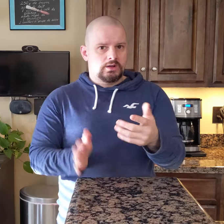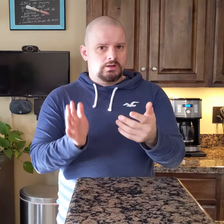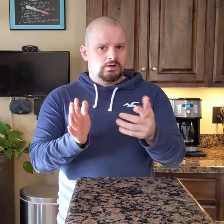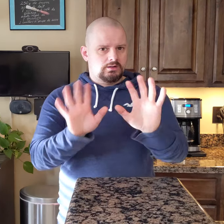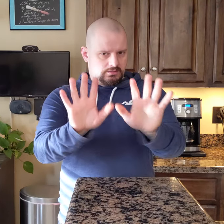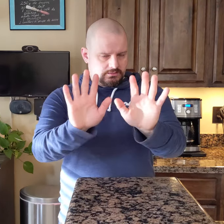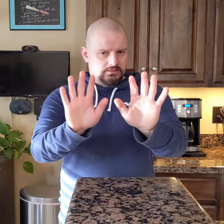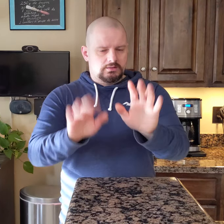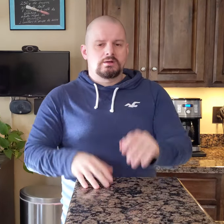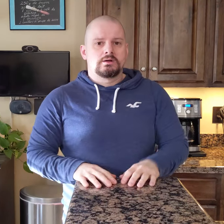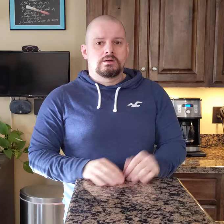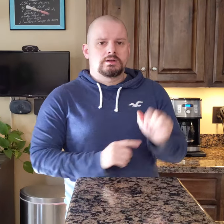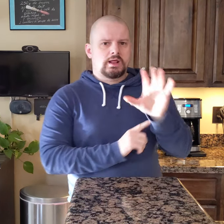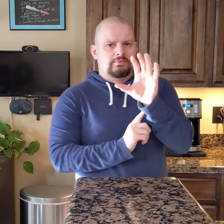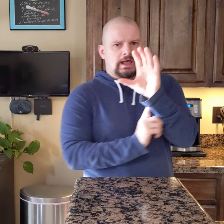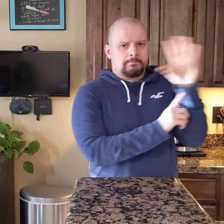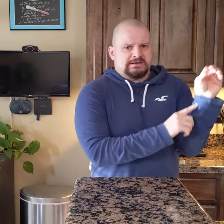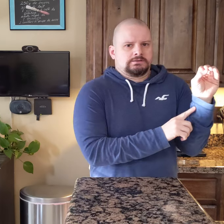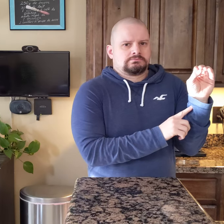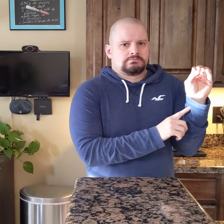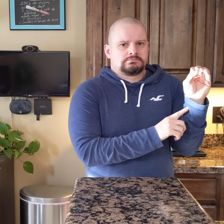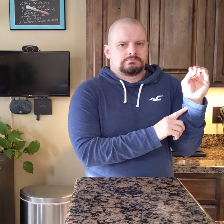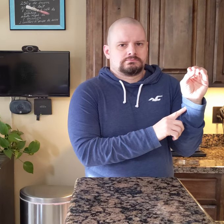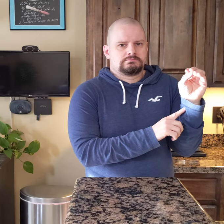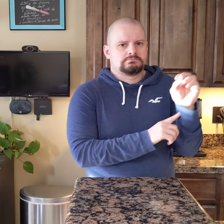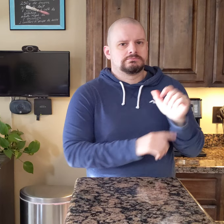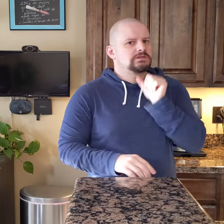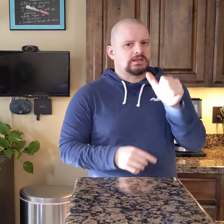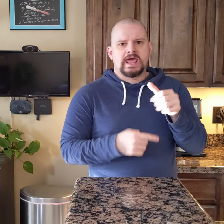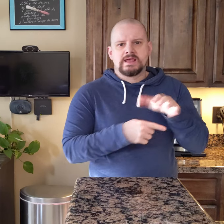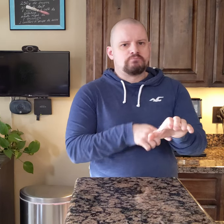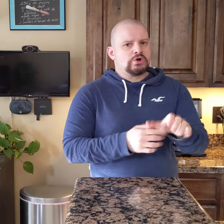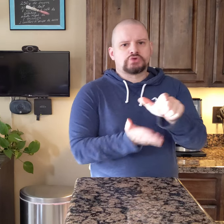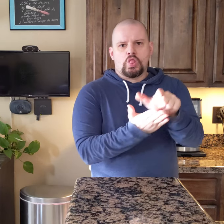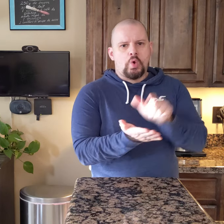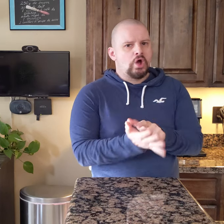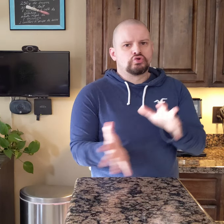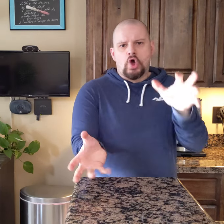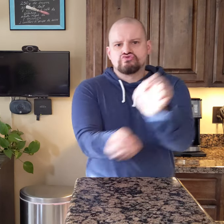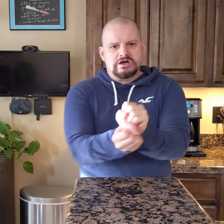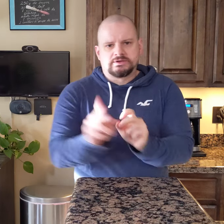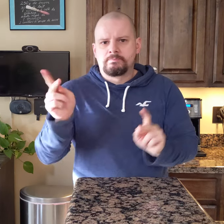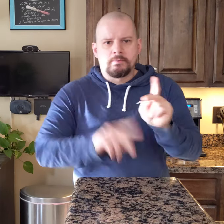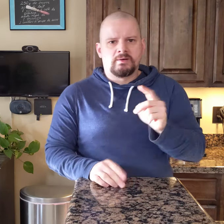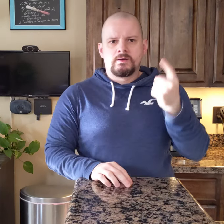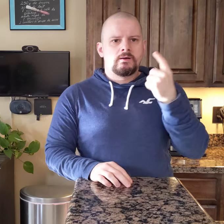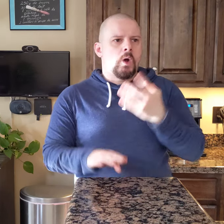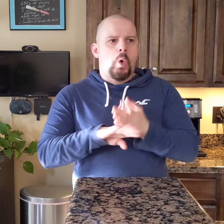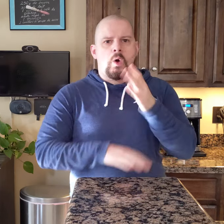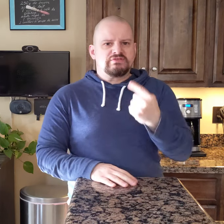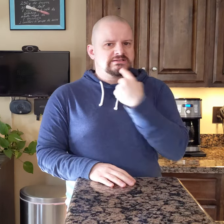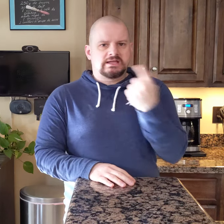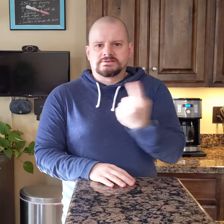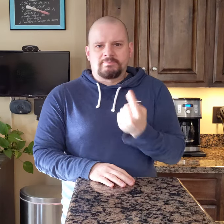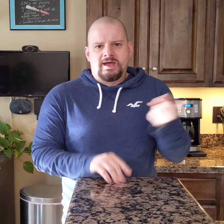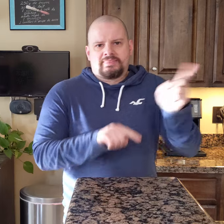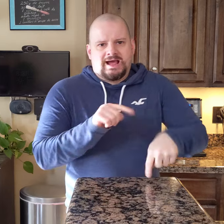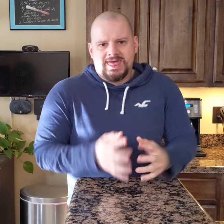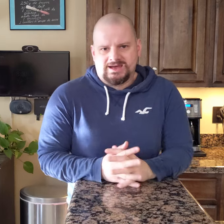Companies do not enforce laws to arrest people. based on what you're saying. They just can't.